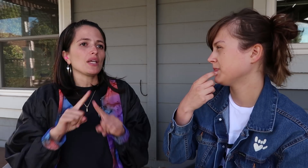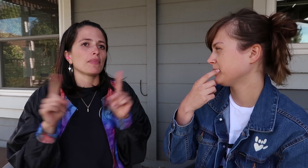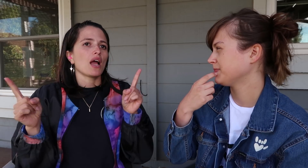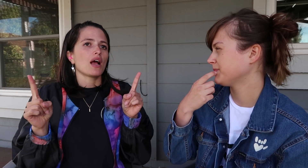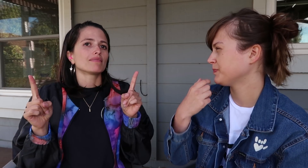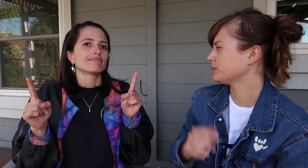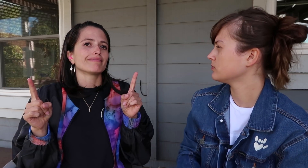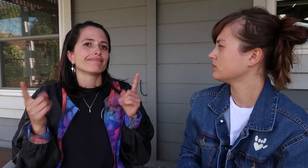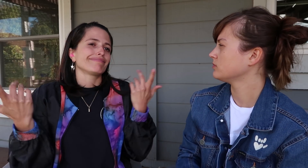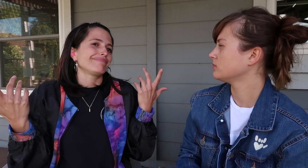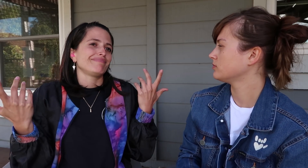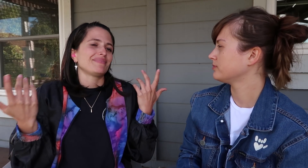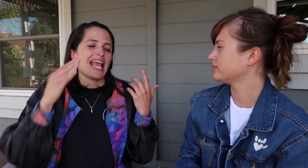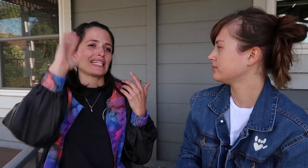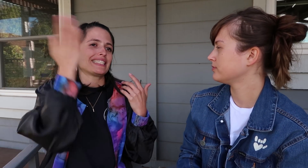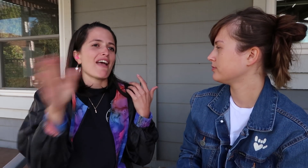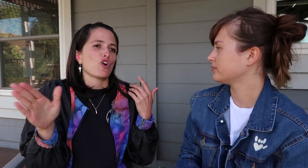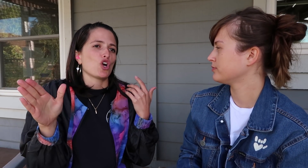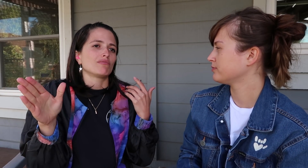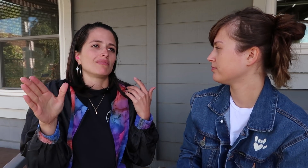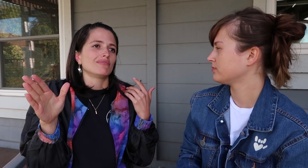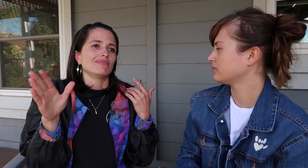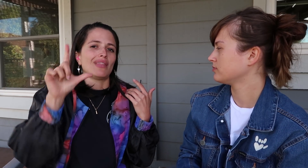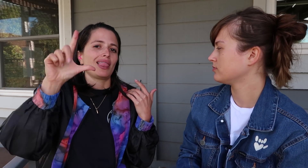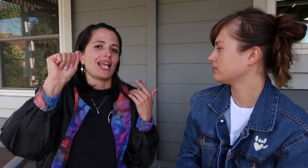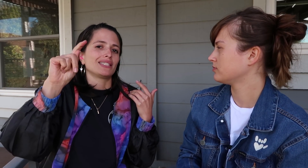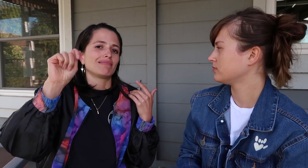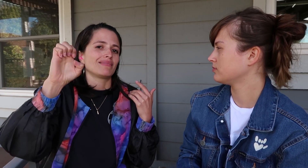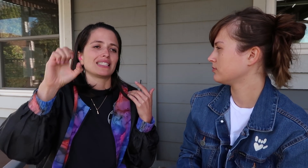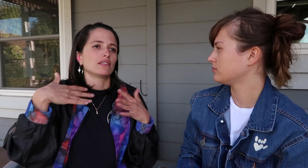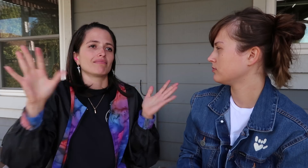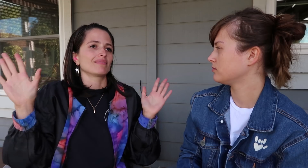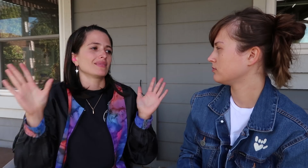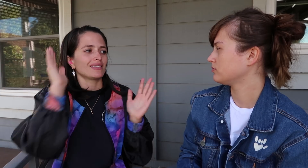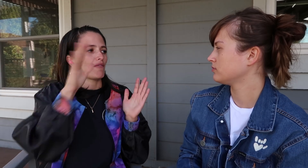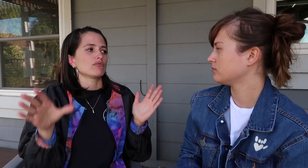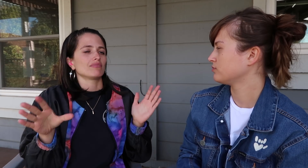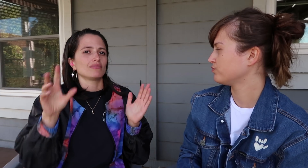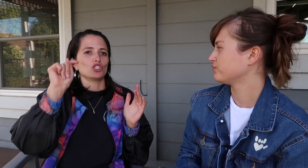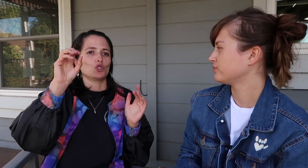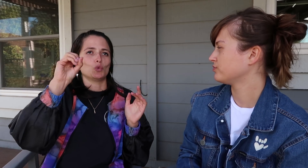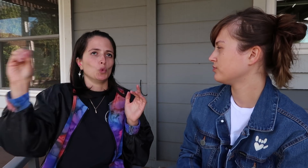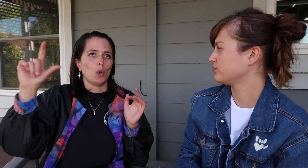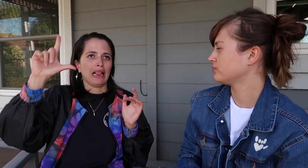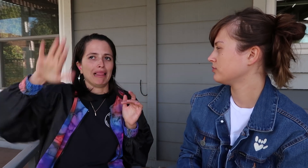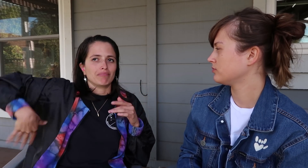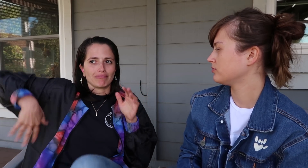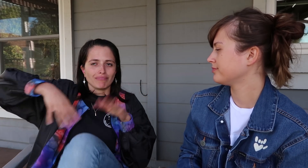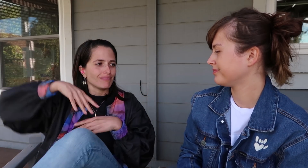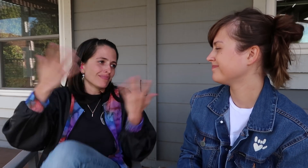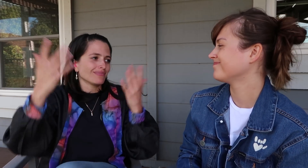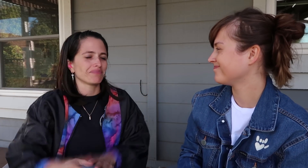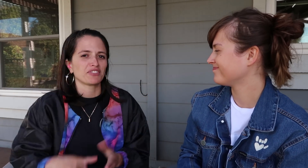But you know it's never too late, NEVER too late